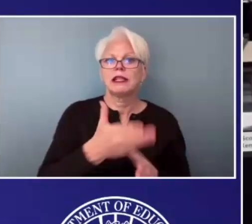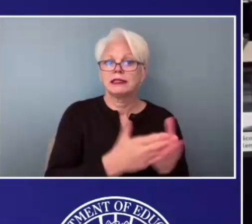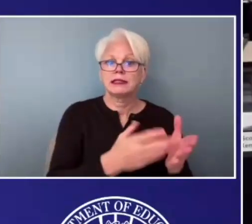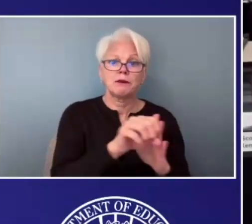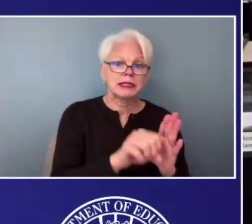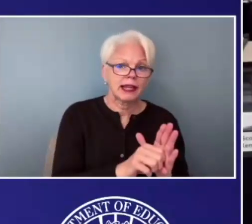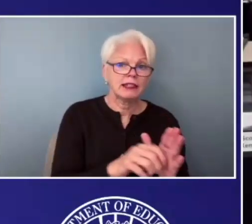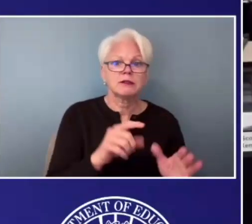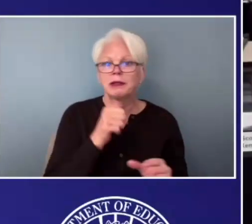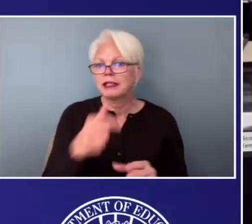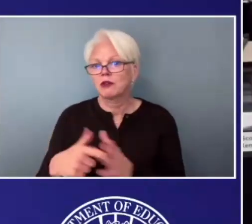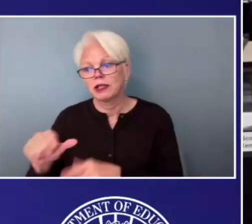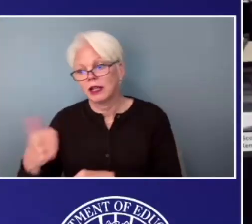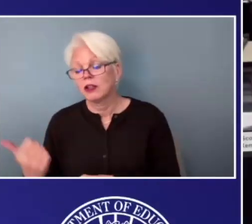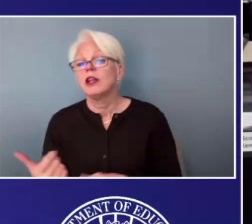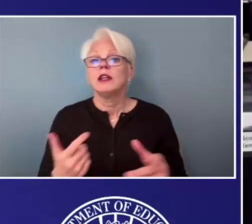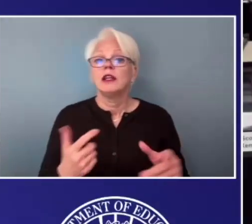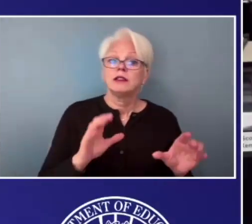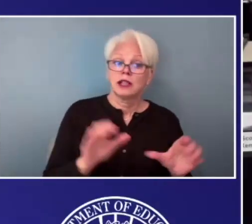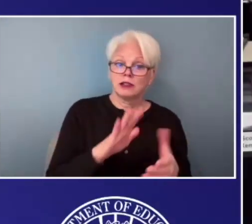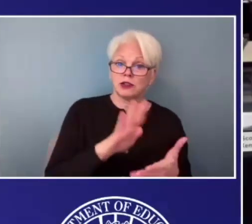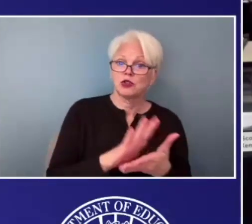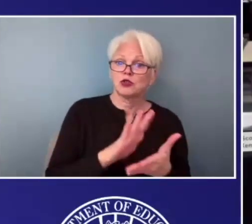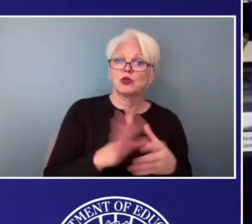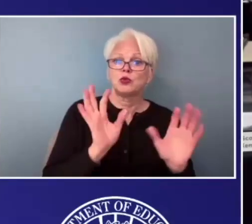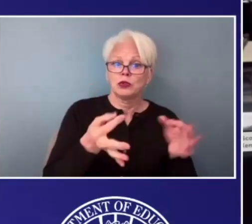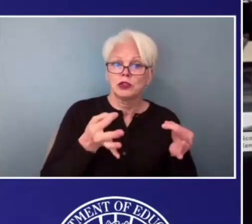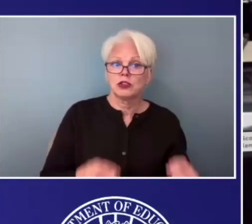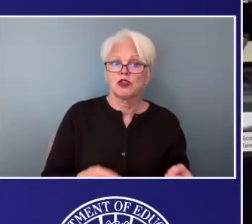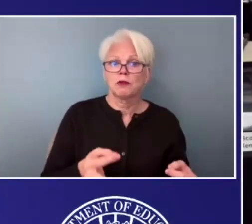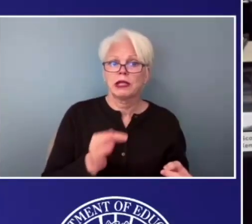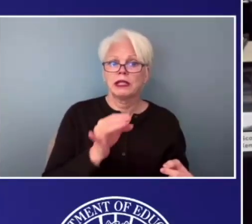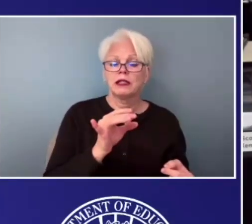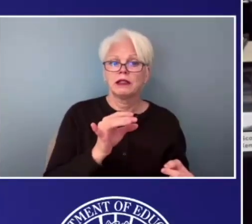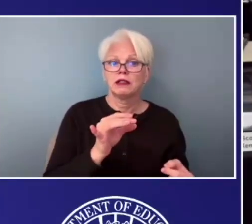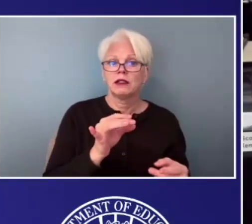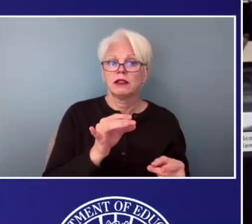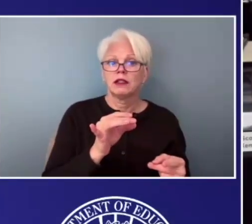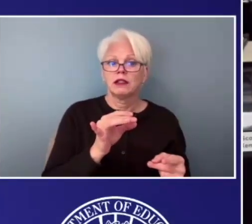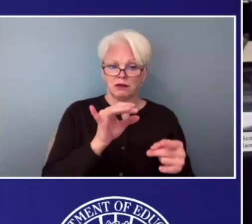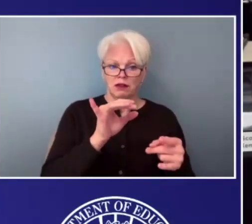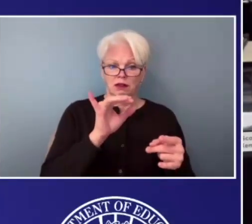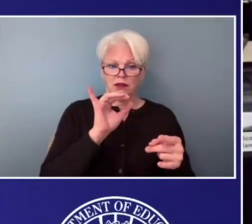others. Does the school determine whether it is a professional degree based on the